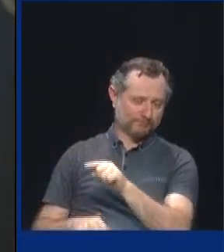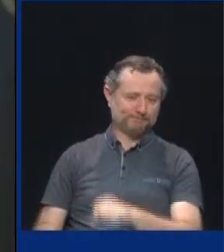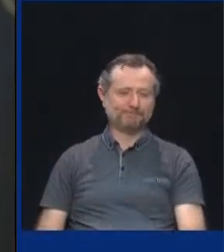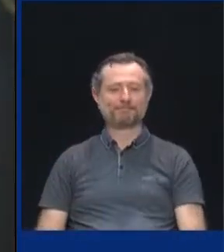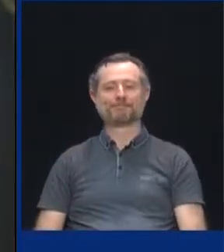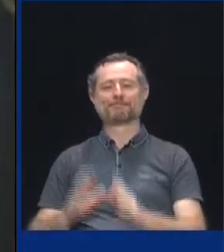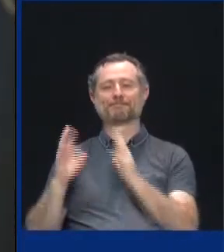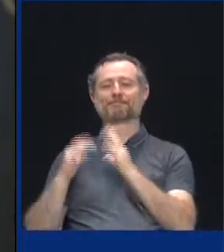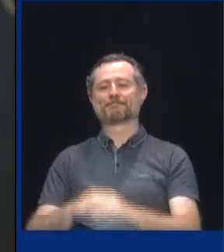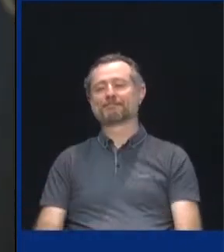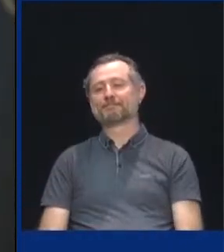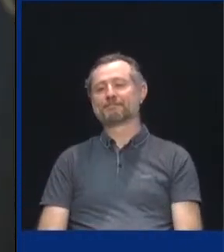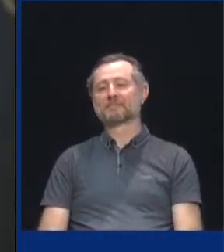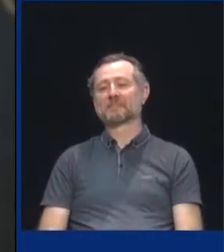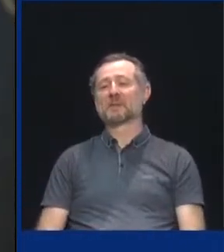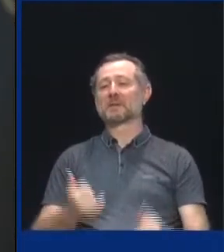AND INCOME PRESIDENT OF THE